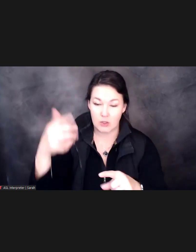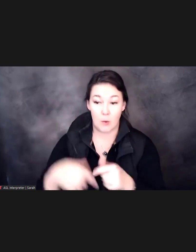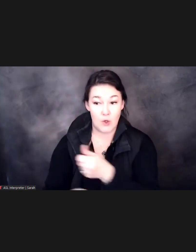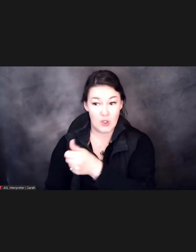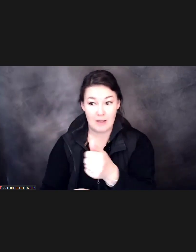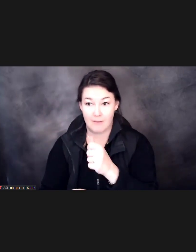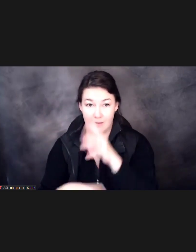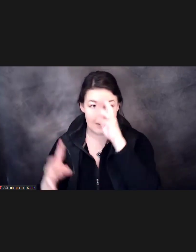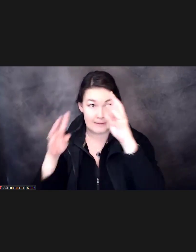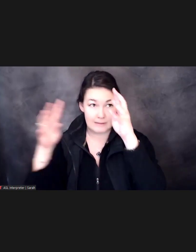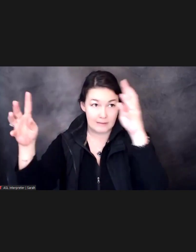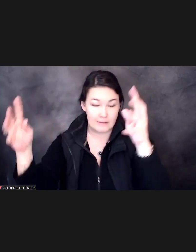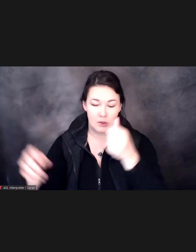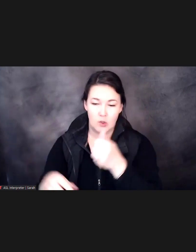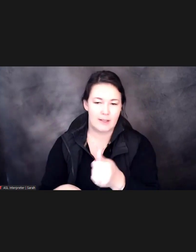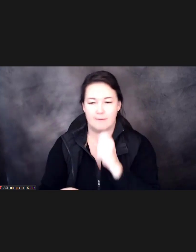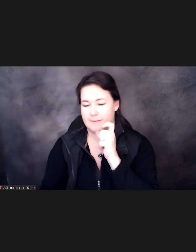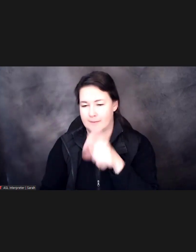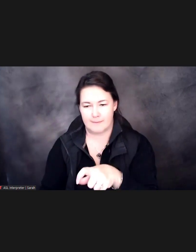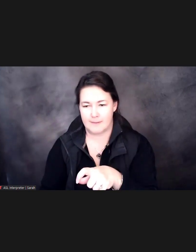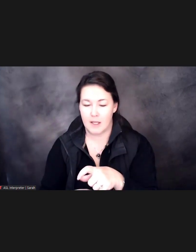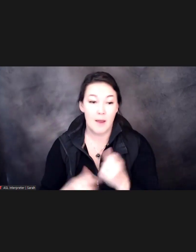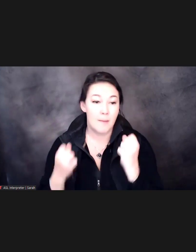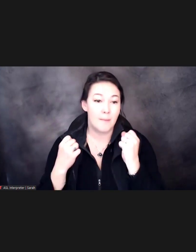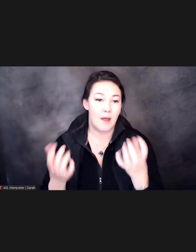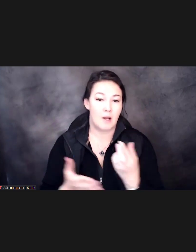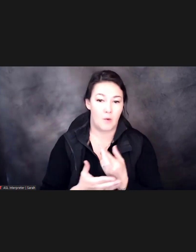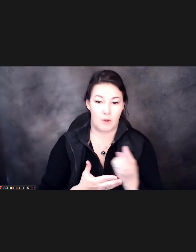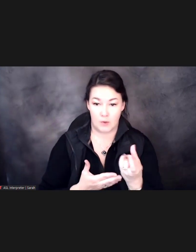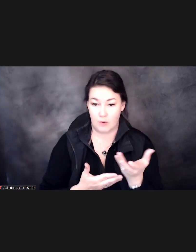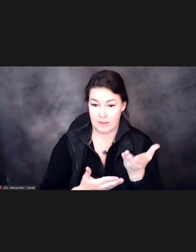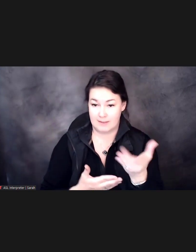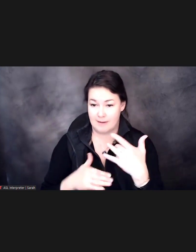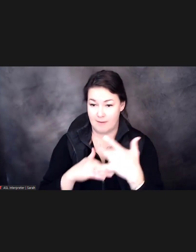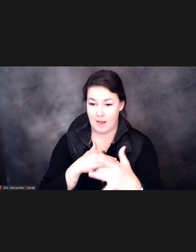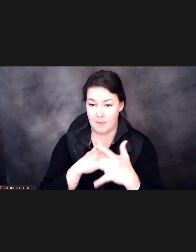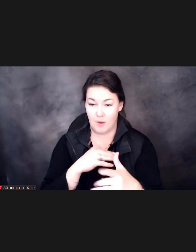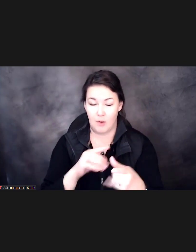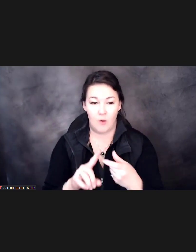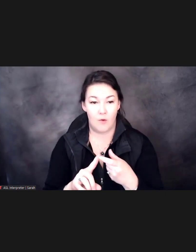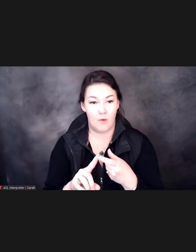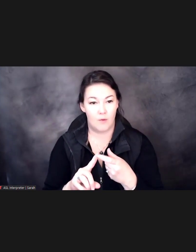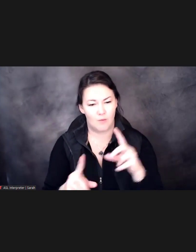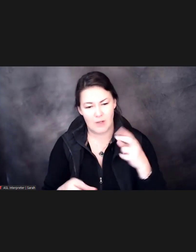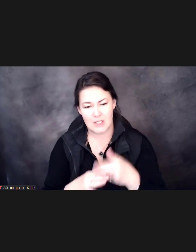the resources you'll find here are the result of various examples,